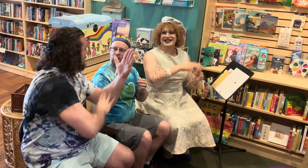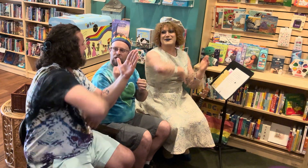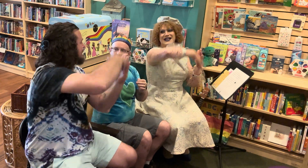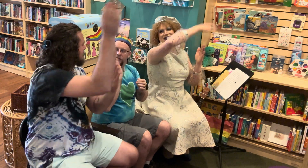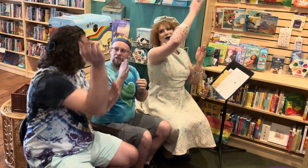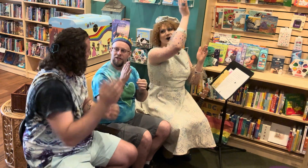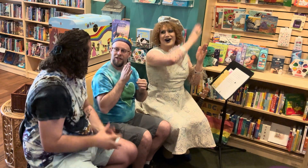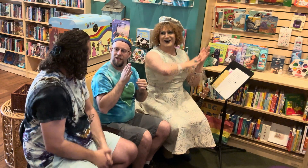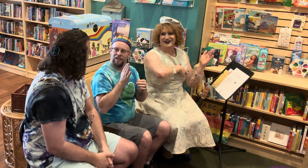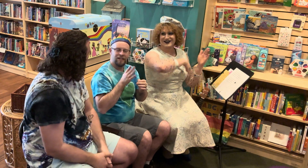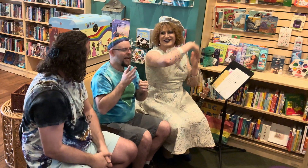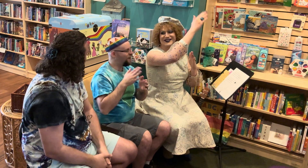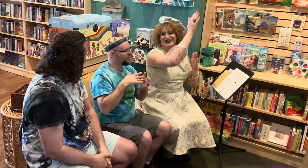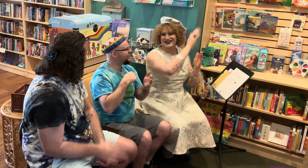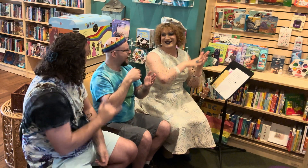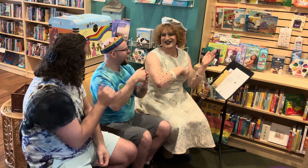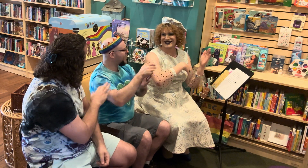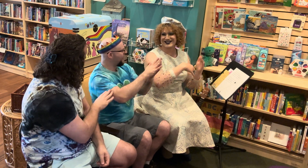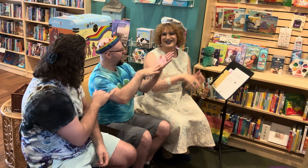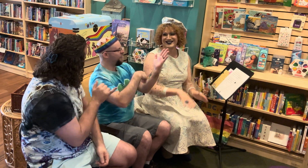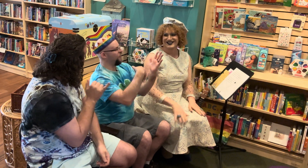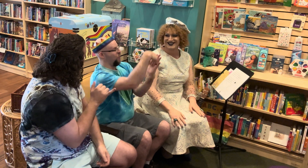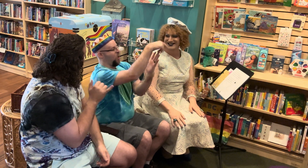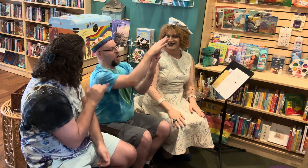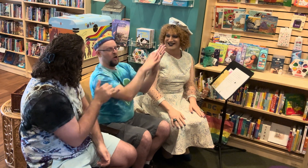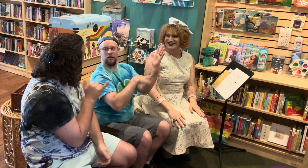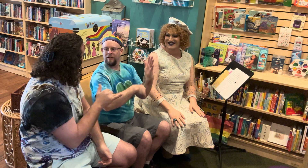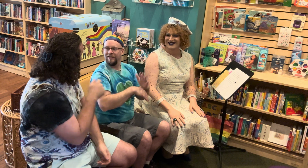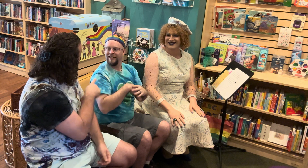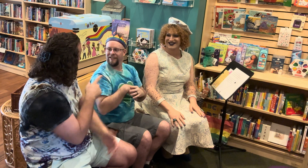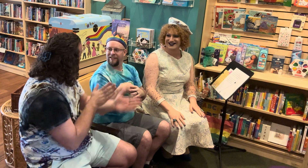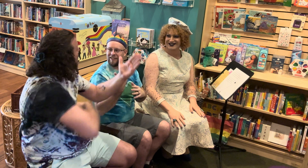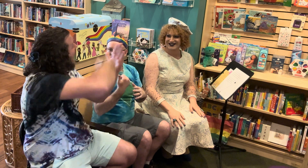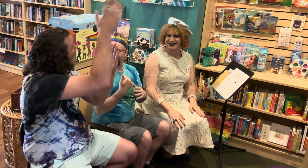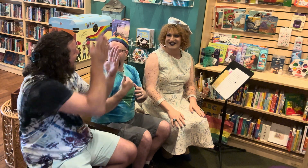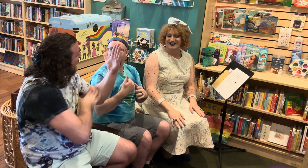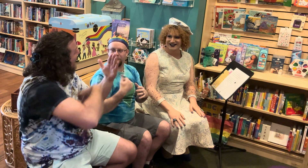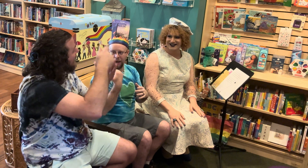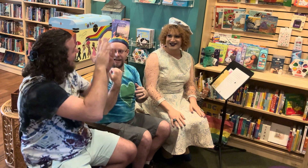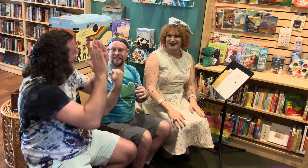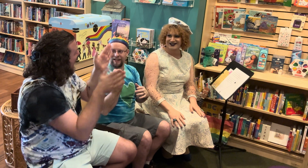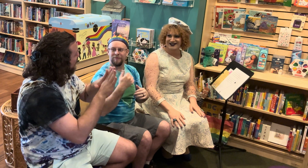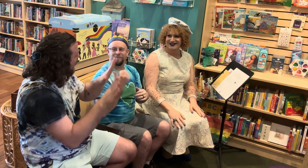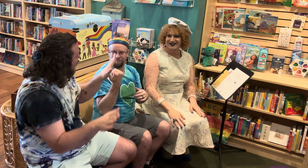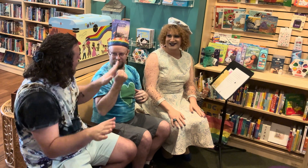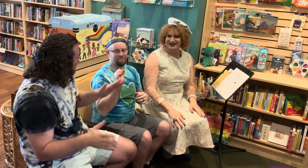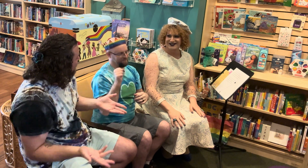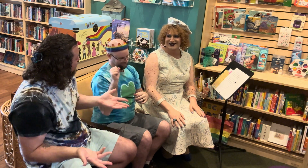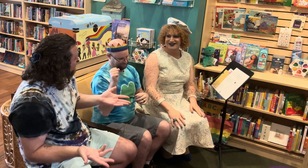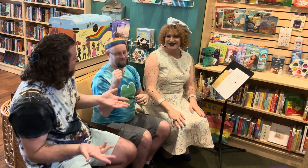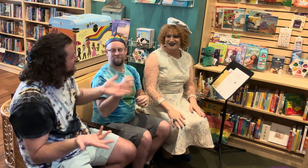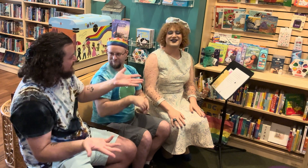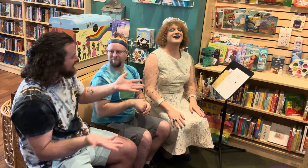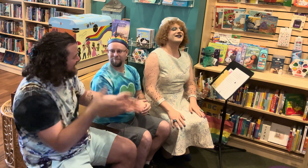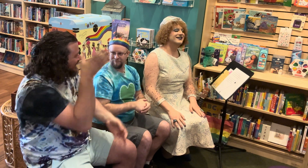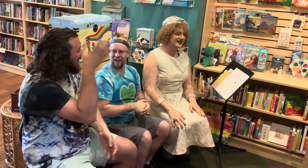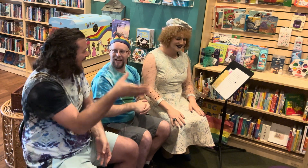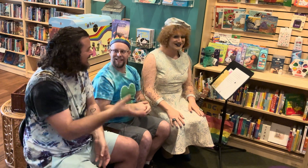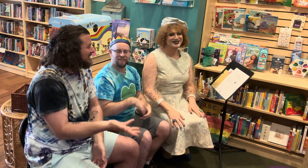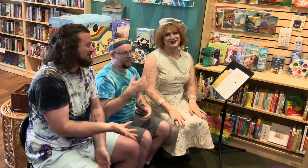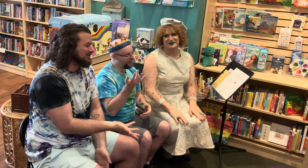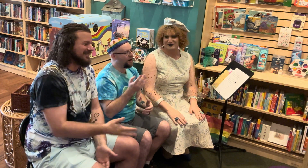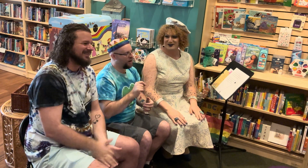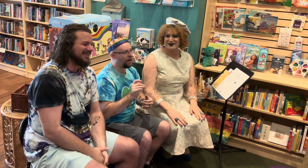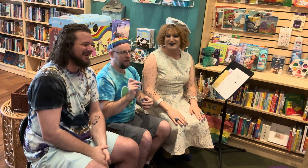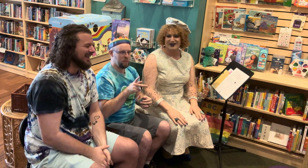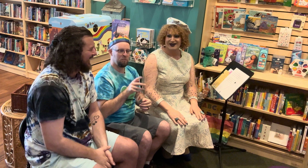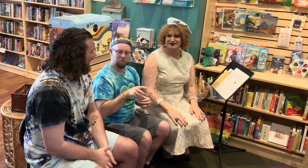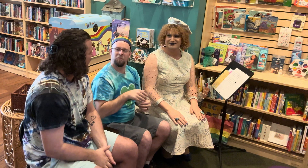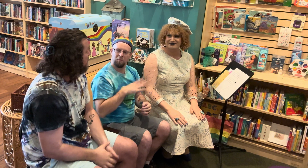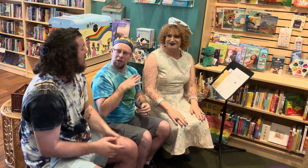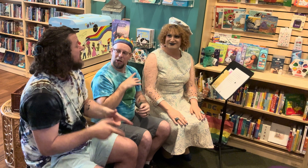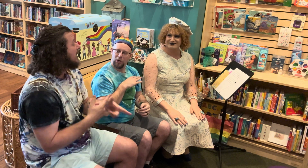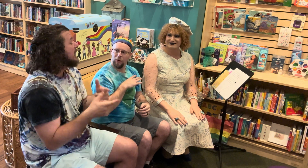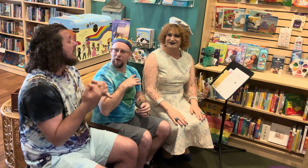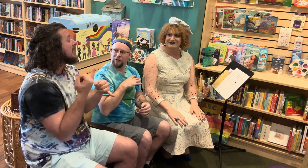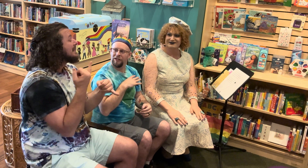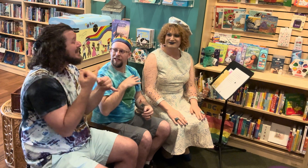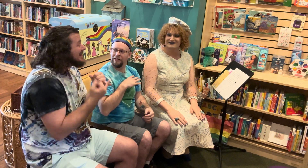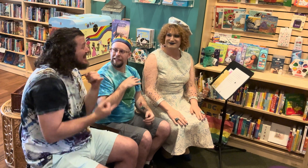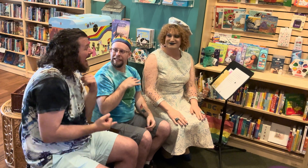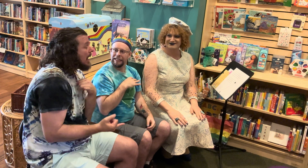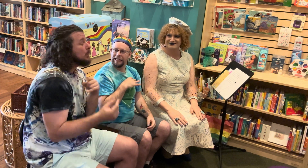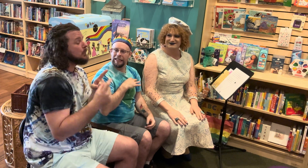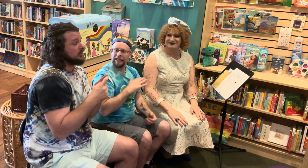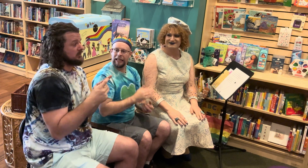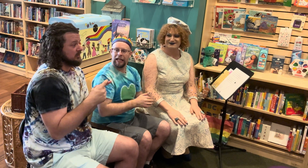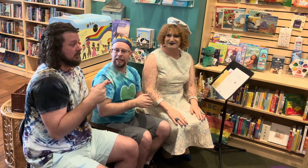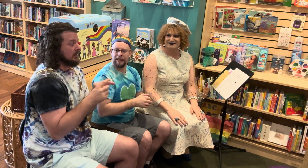That's painting a wall. AARON: Yeah I was going to say, like a wall. ZAE: Like you paint your house walls. Same concept. Finally,